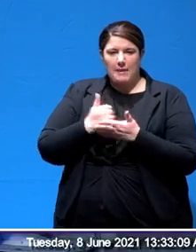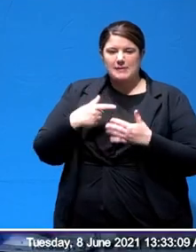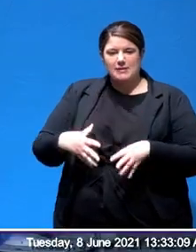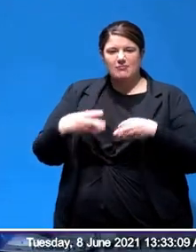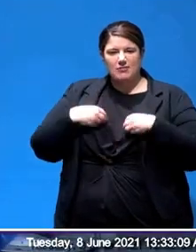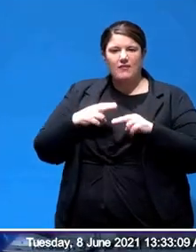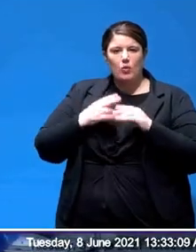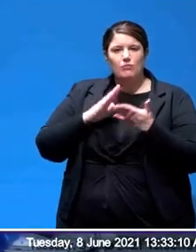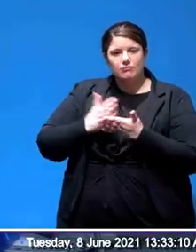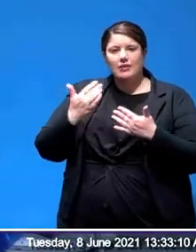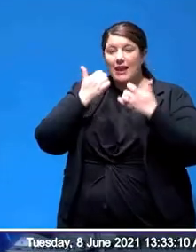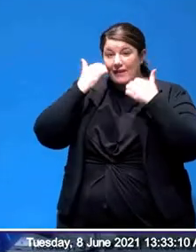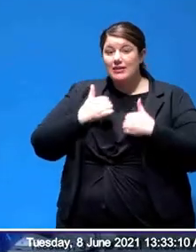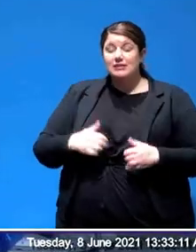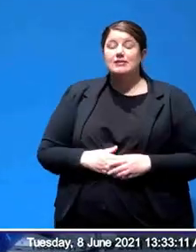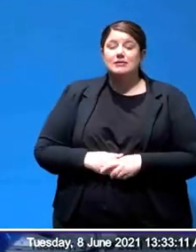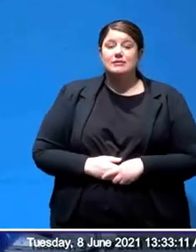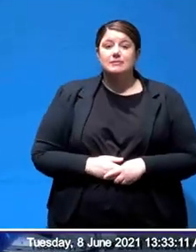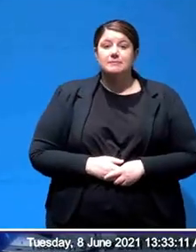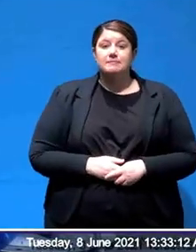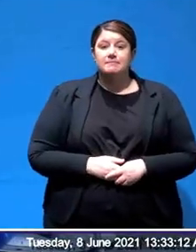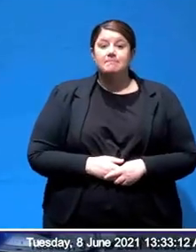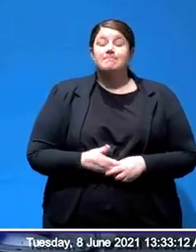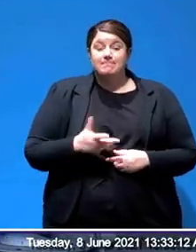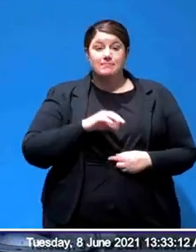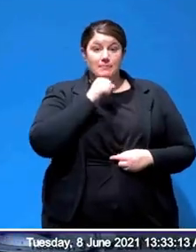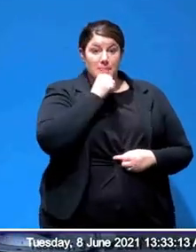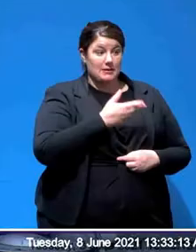Mr Cunningham is in the hearing room in Adelaide